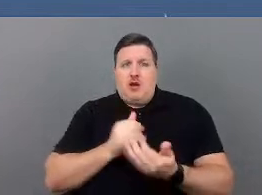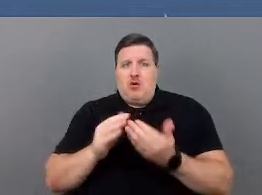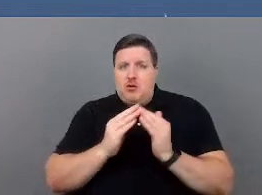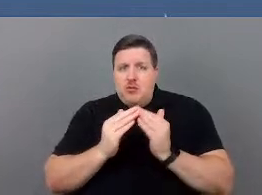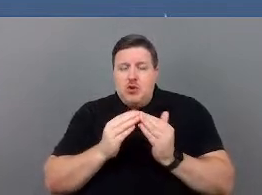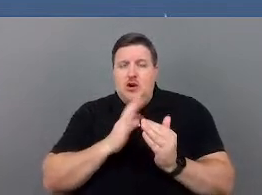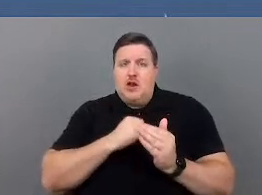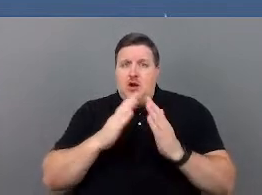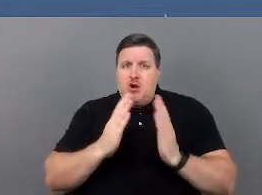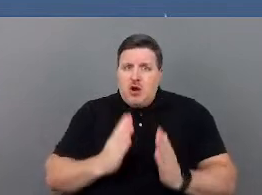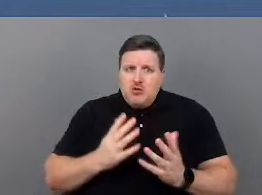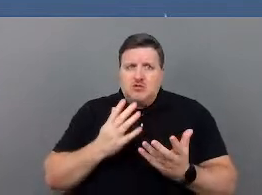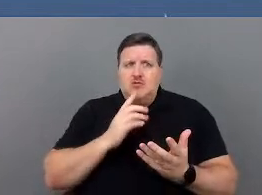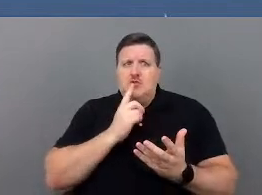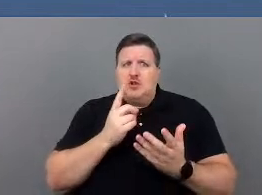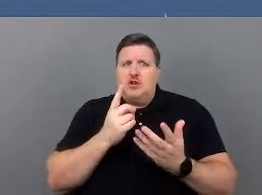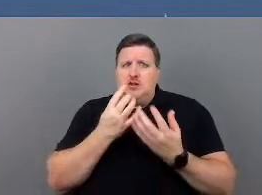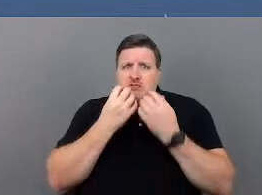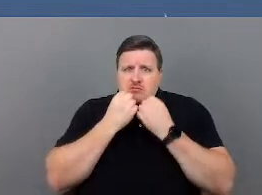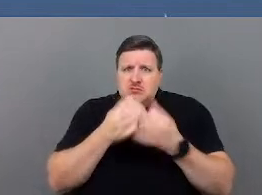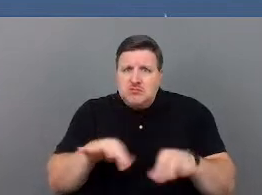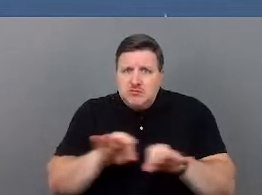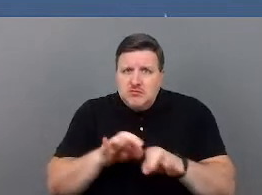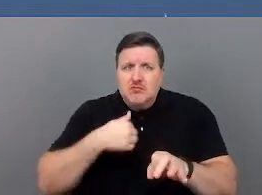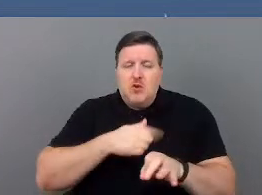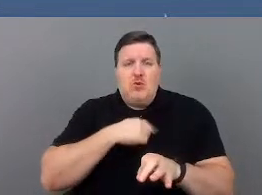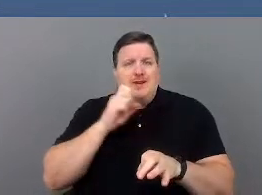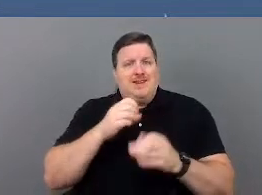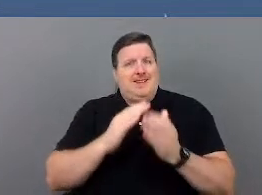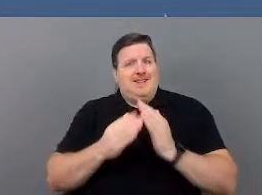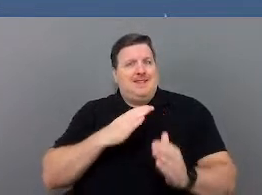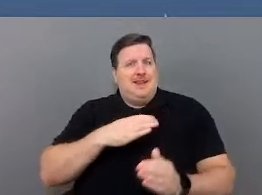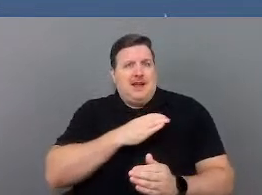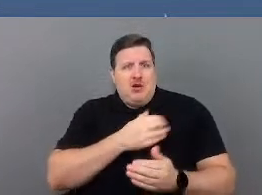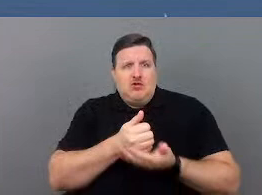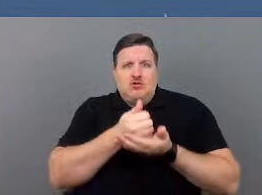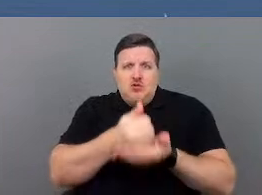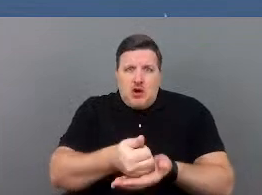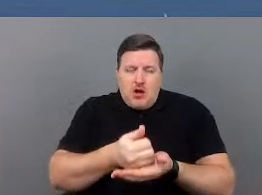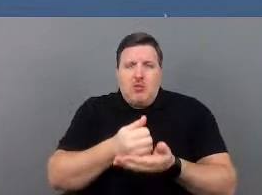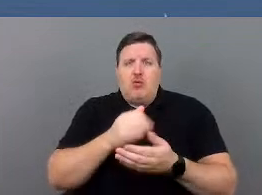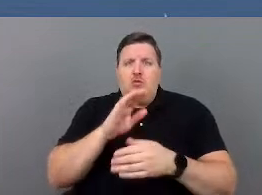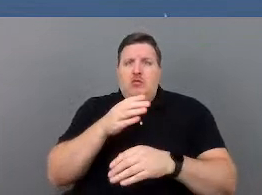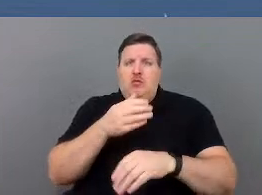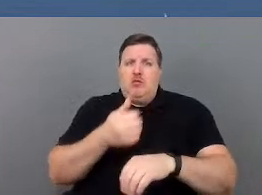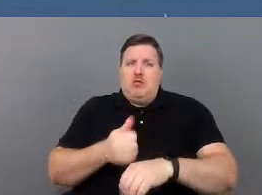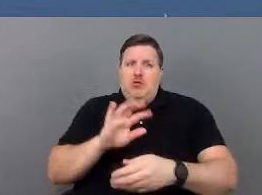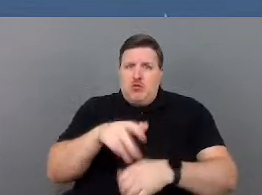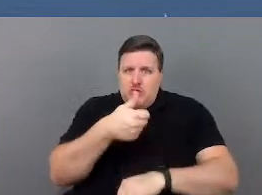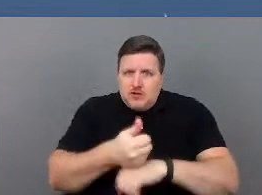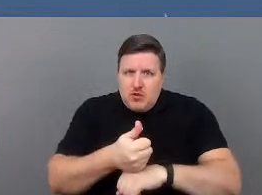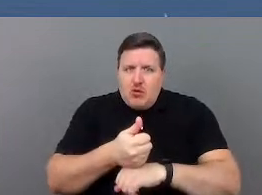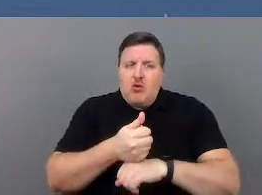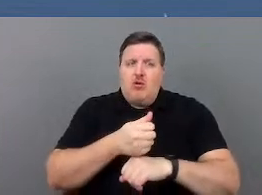PUBLIC/PRIVATE PARTNERSHIP AND HELP FUND HERITAGE PARK. THANK YOU. ≫ COUNCIL PRESIDENT THANK YOU.